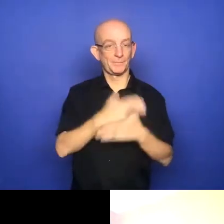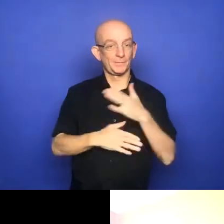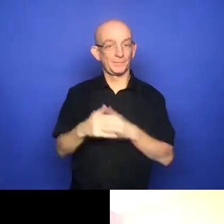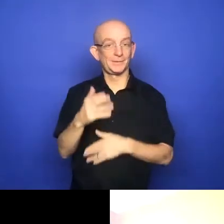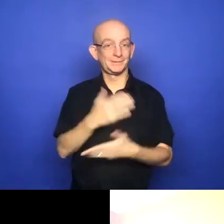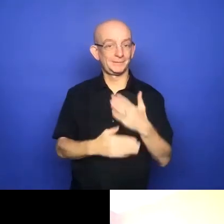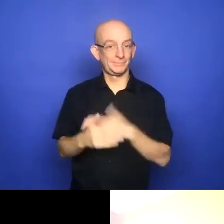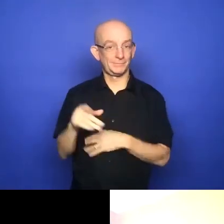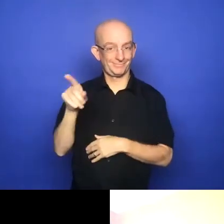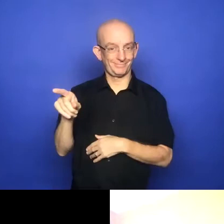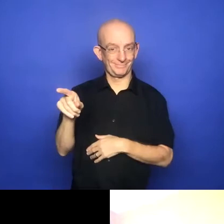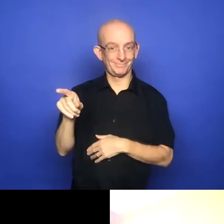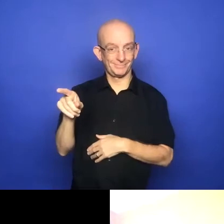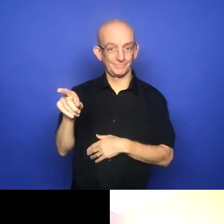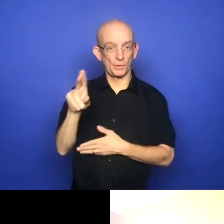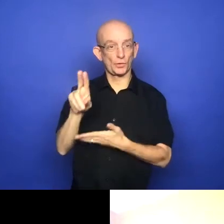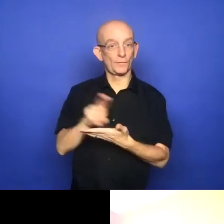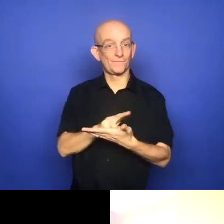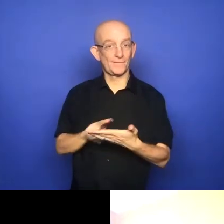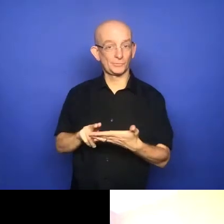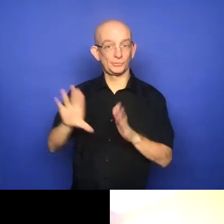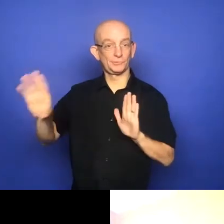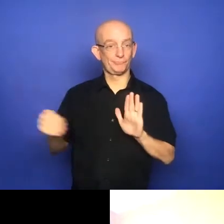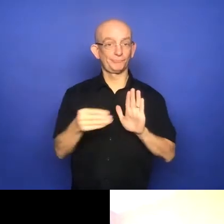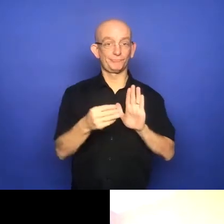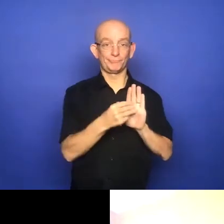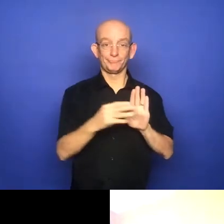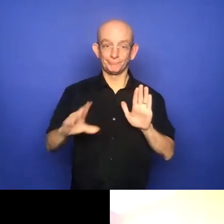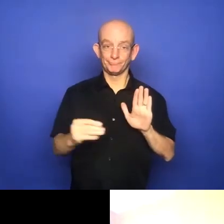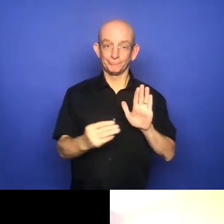as well as our Constitution is strong on the need for